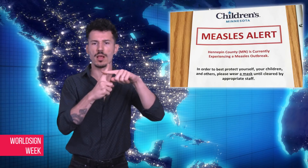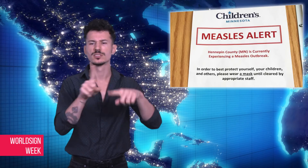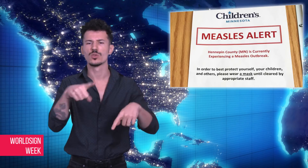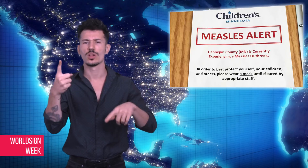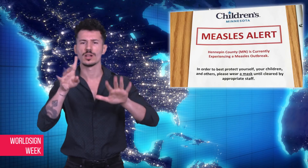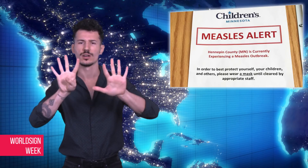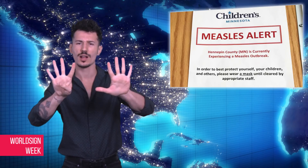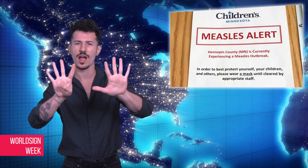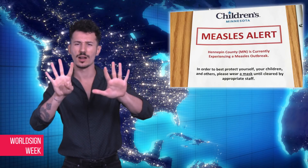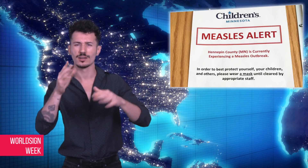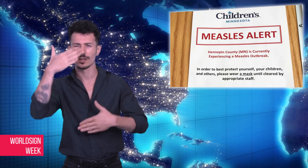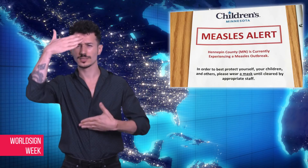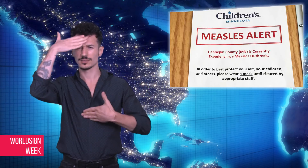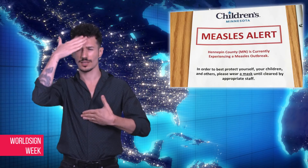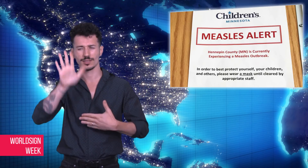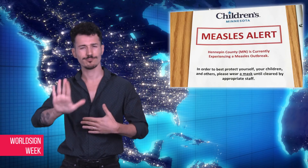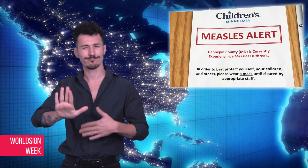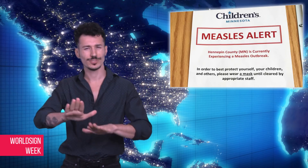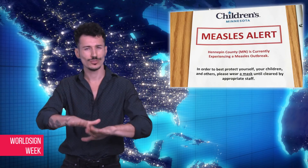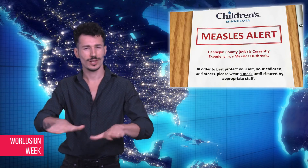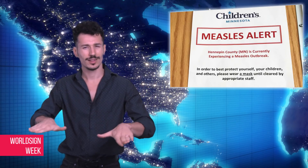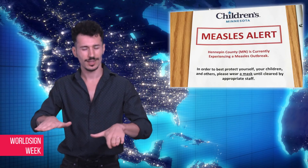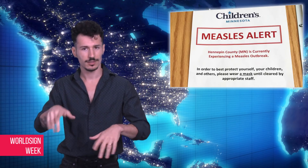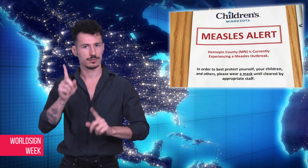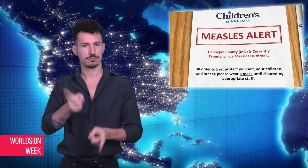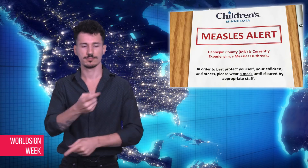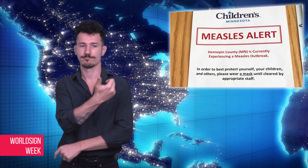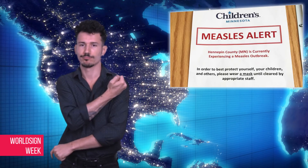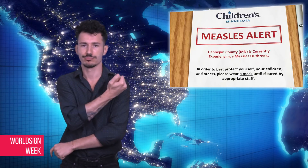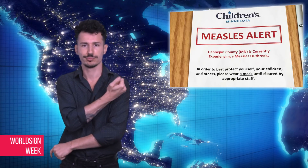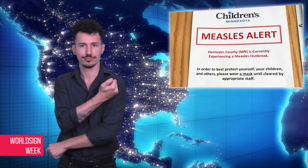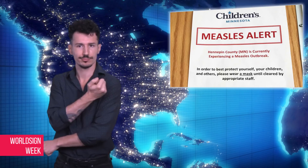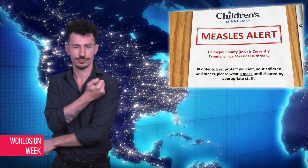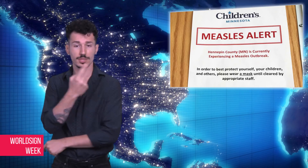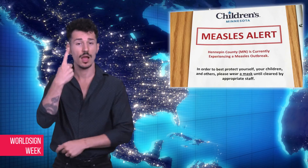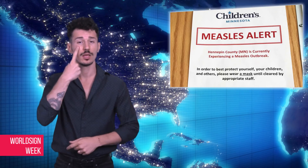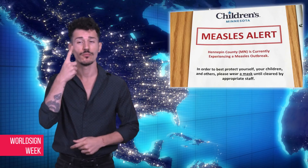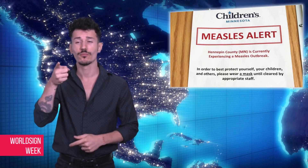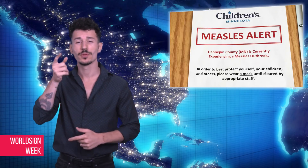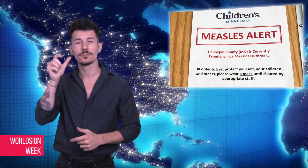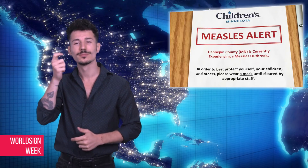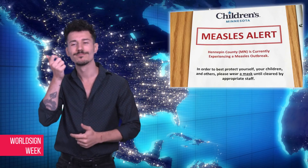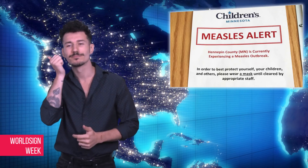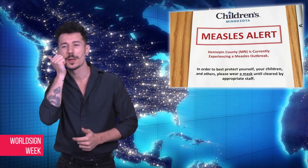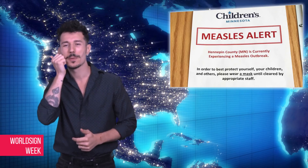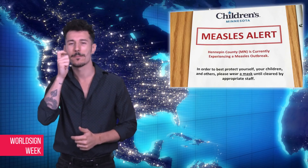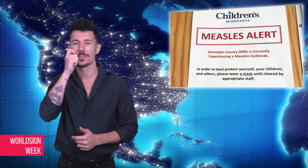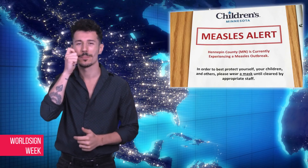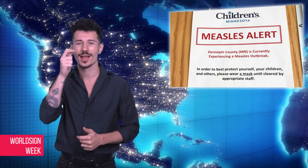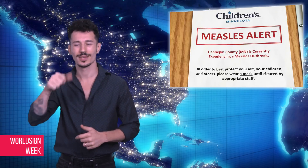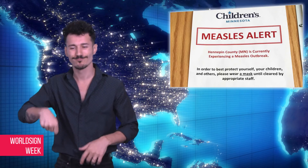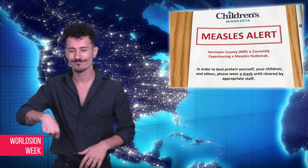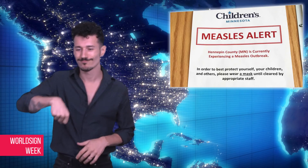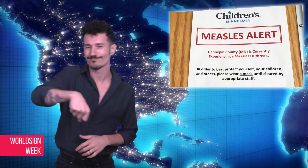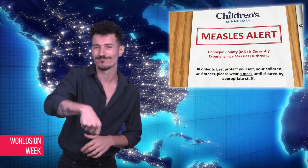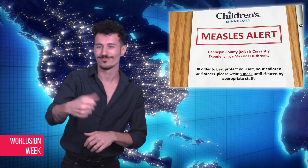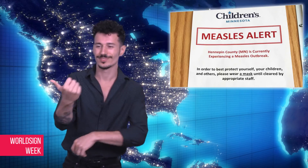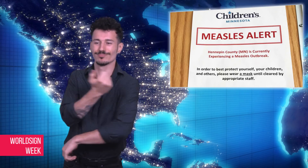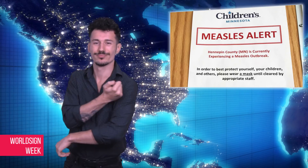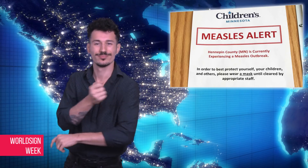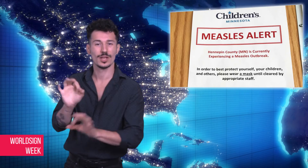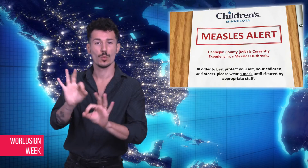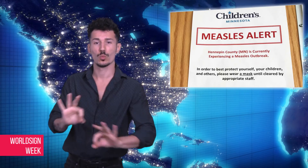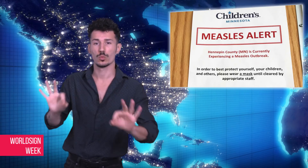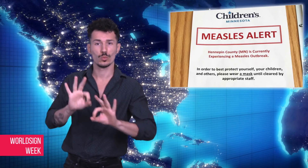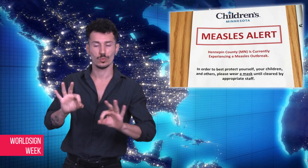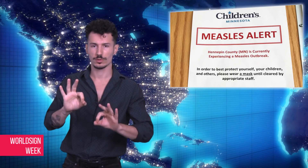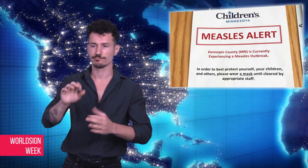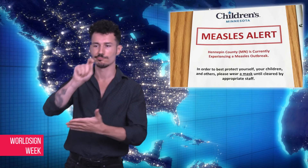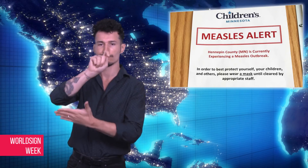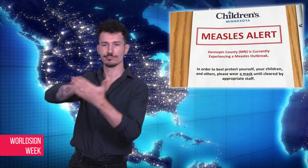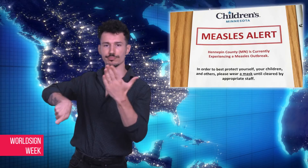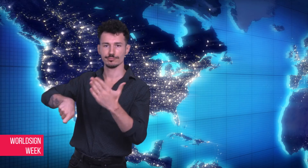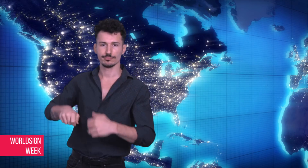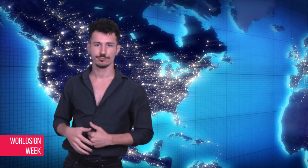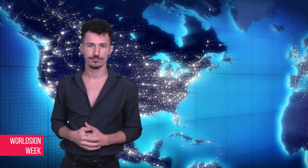parents who do not vaccinate their children.